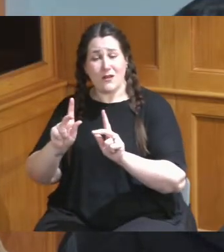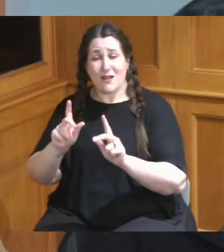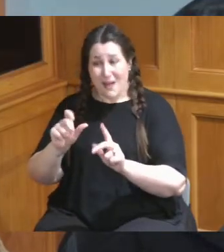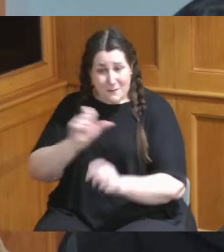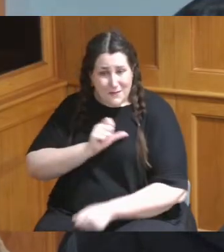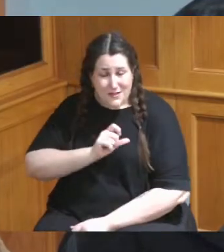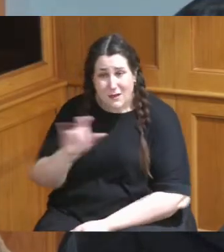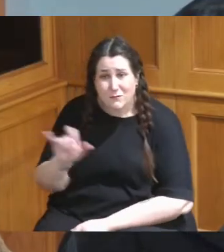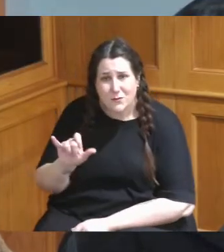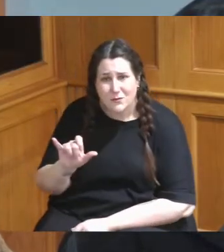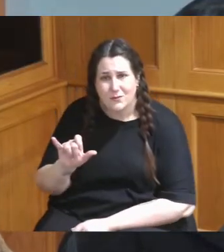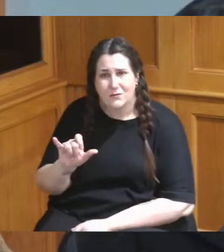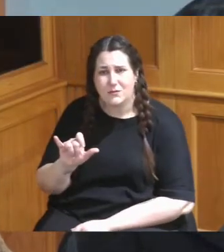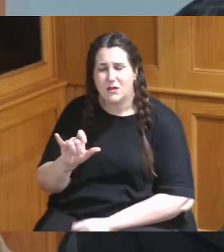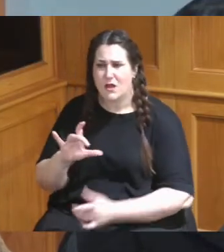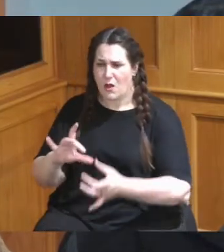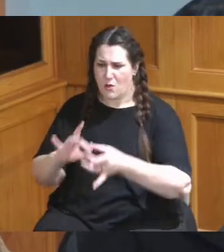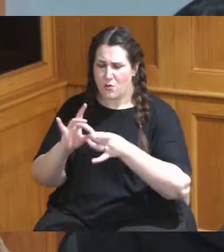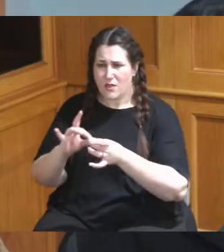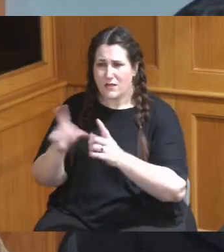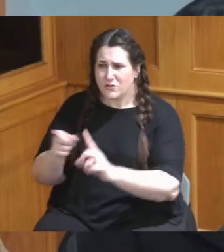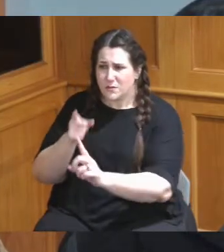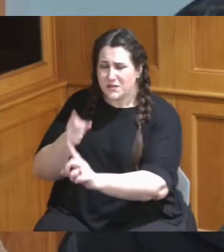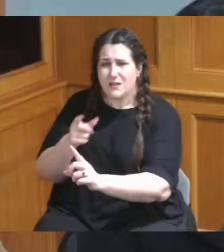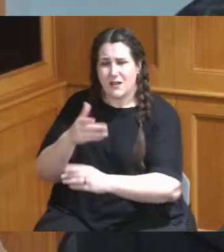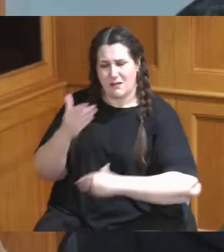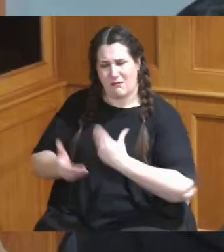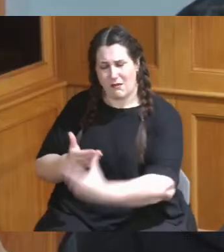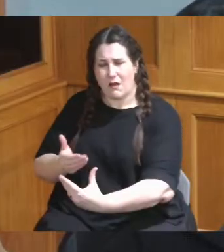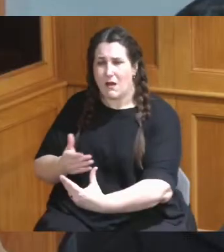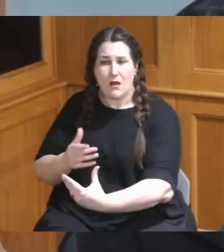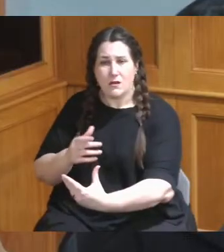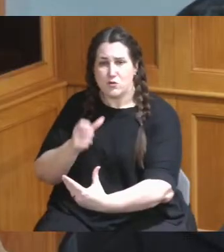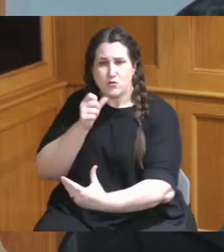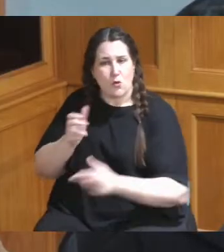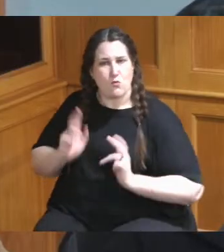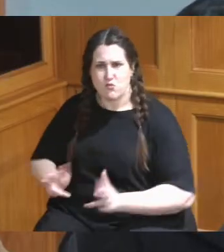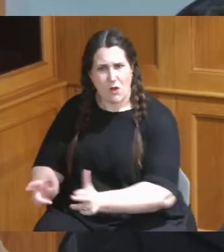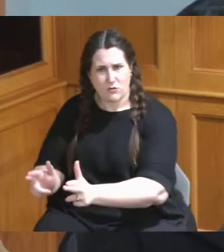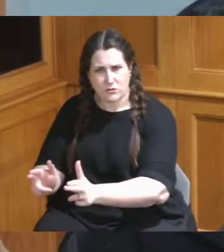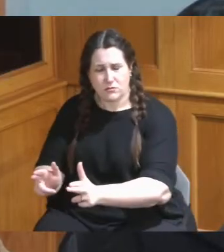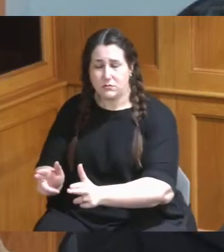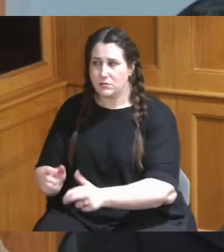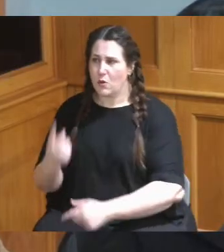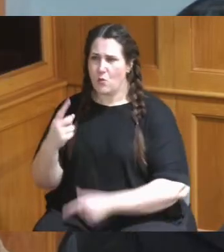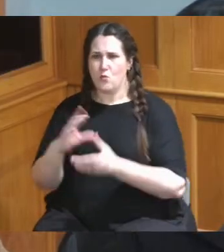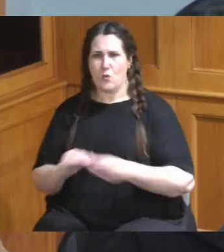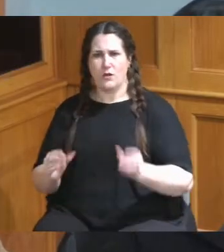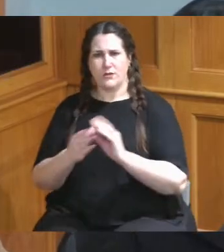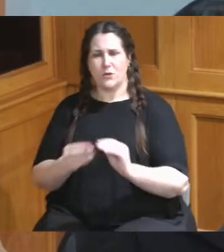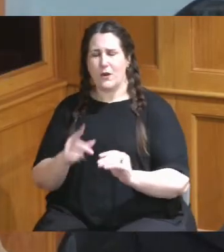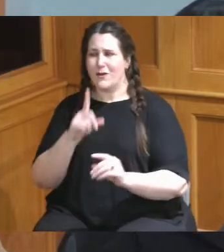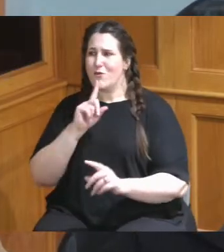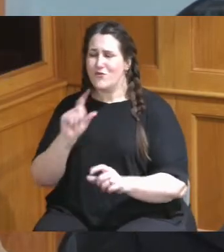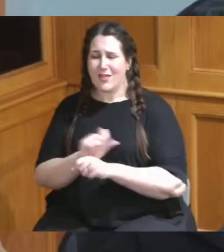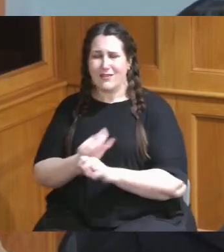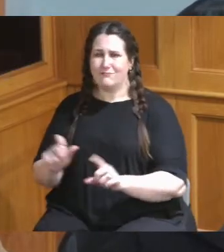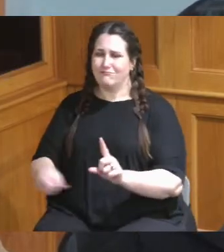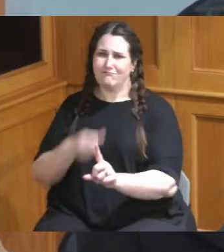Let relationship go at your own pace. Don't rush." One story really captured the impact. Recently,